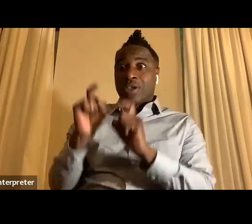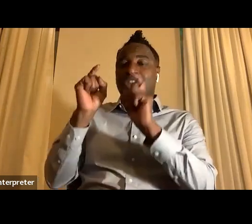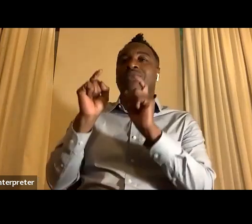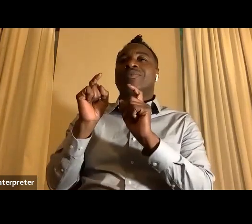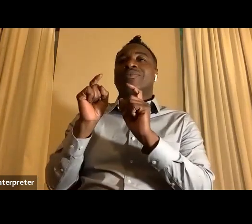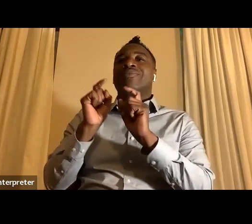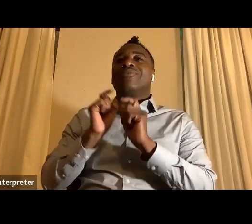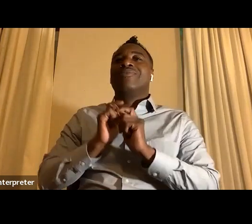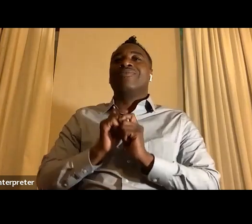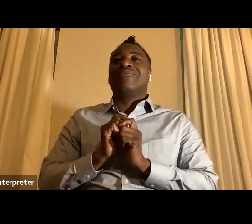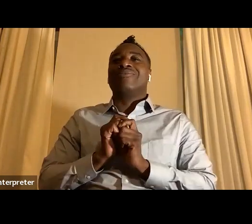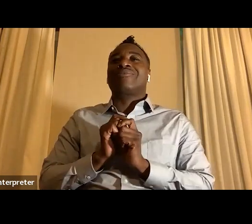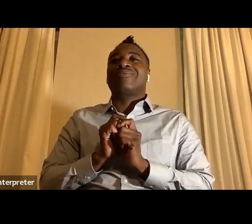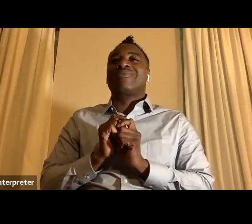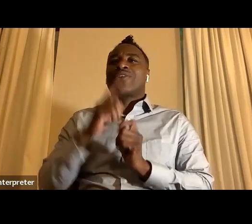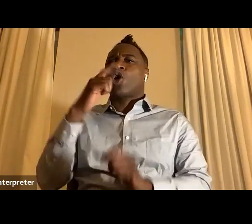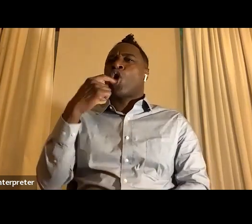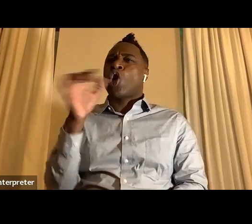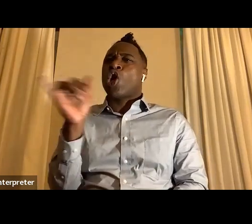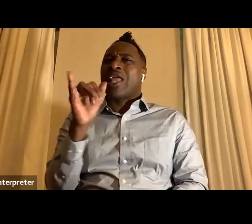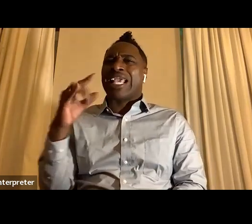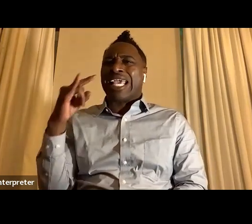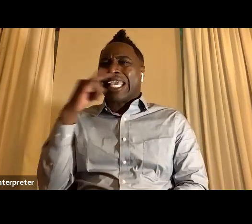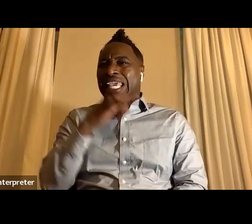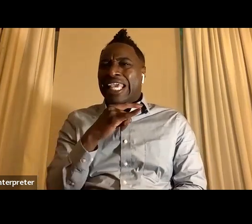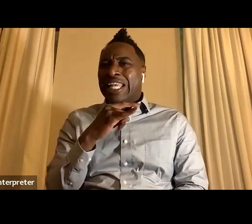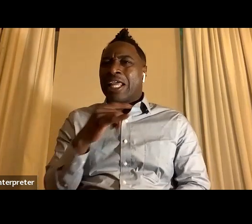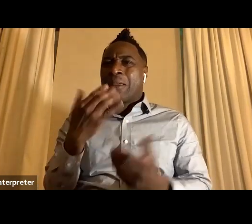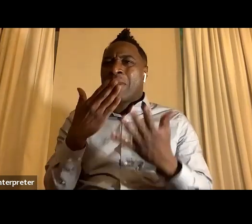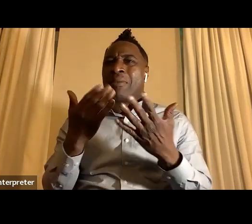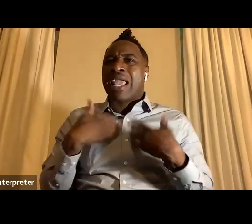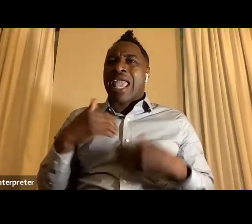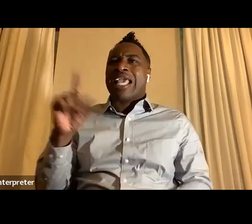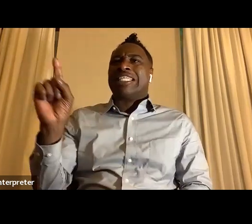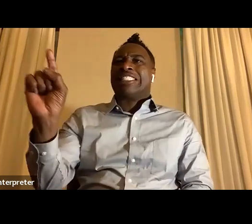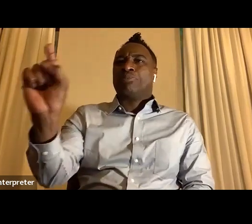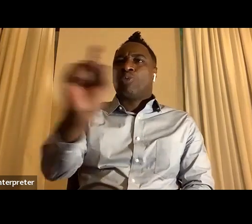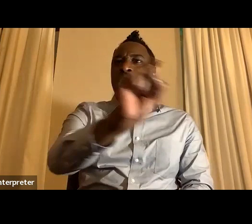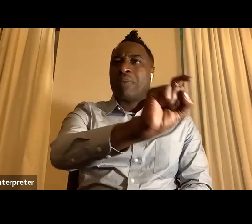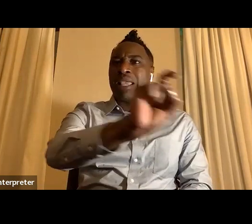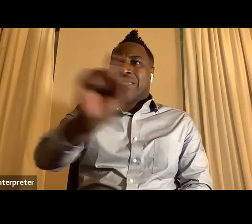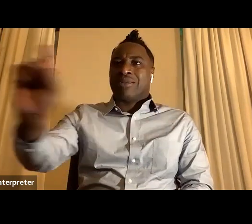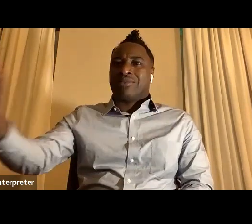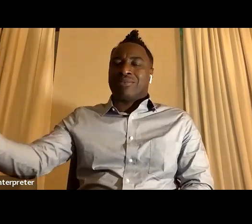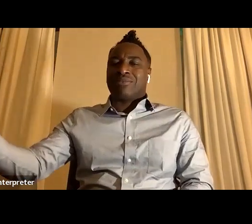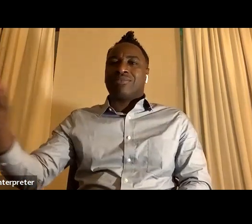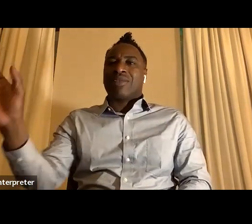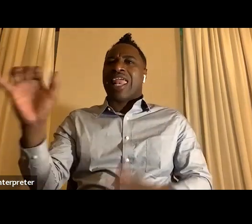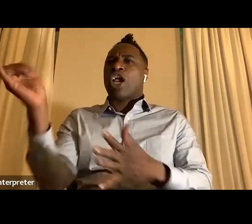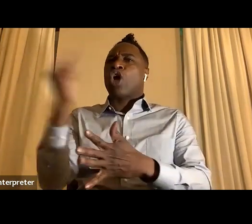and it looked like a kid maybe had some spray paint or something and it was like a little drawing, but it was like a kid's drawing.